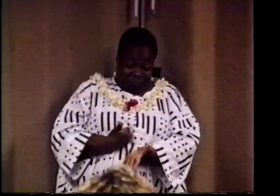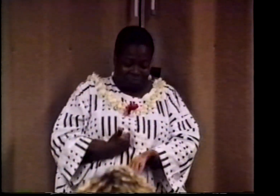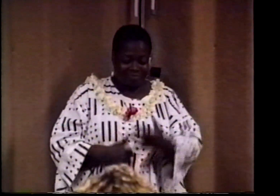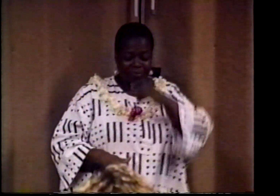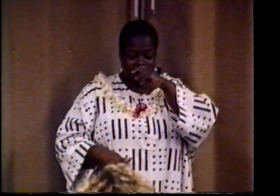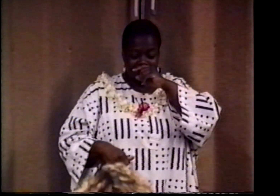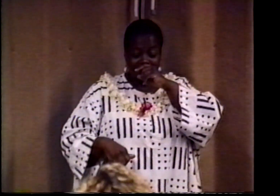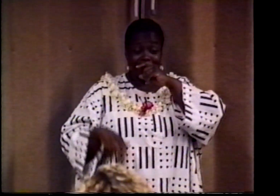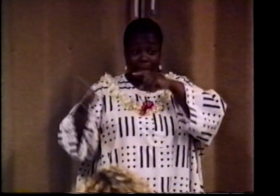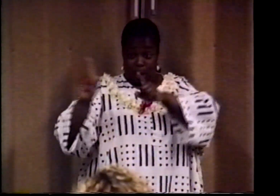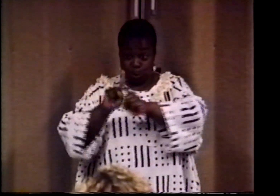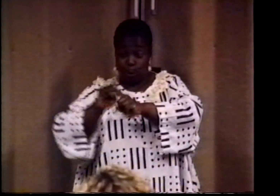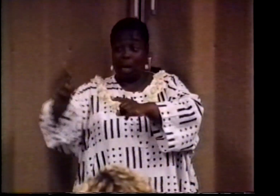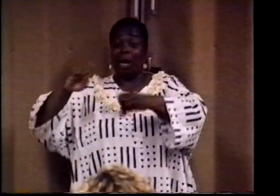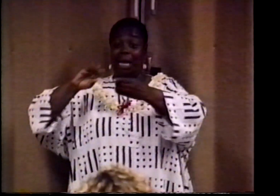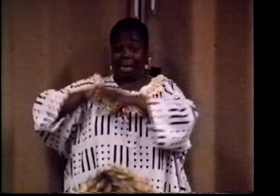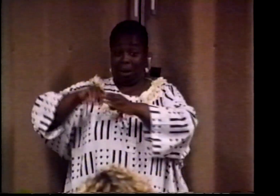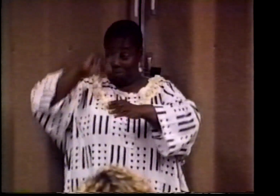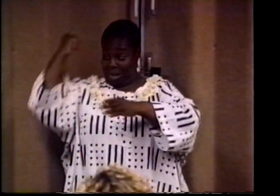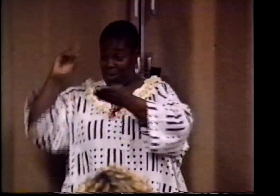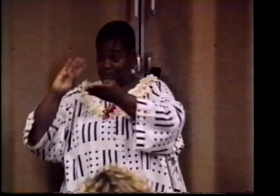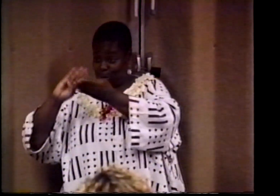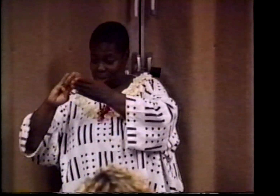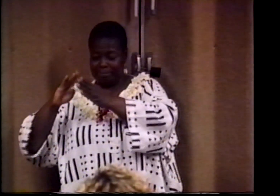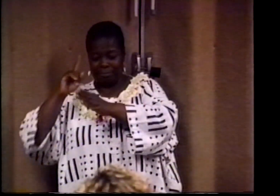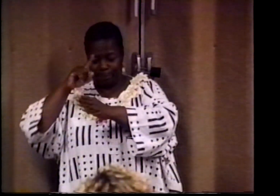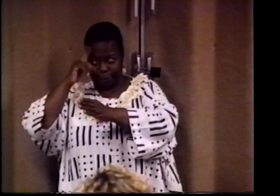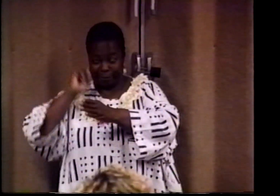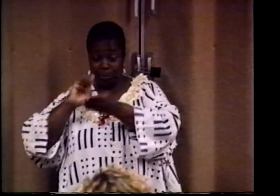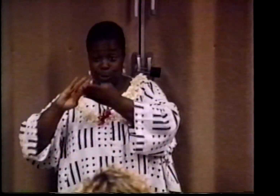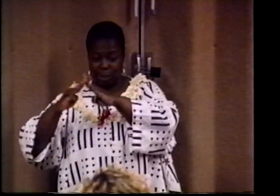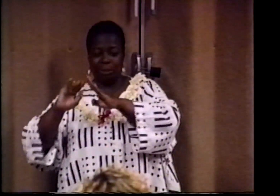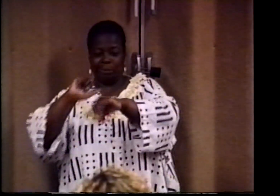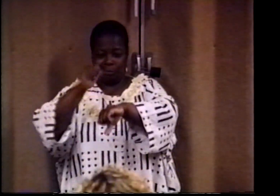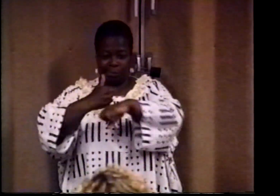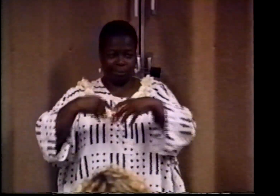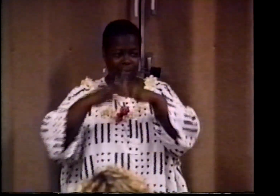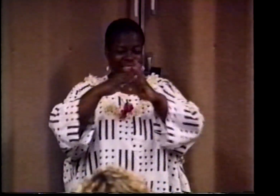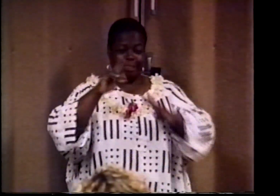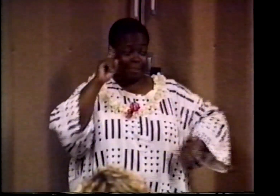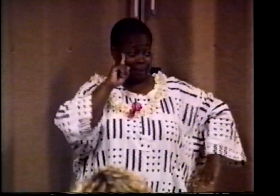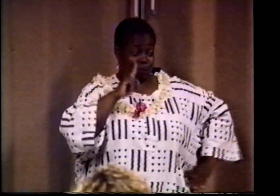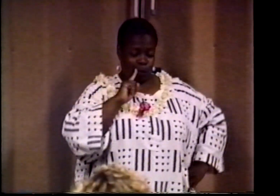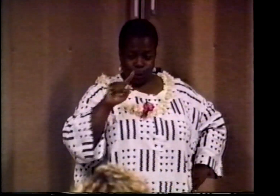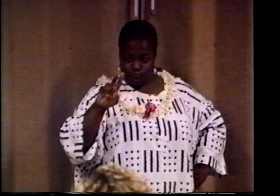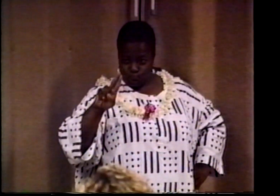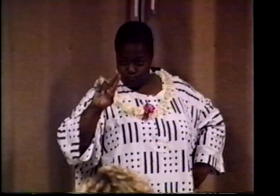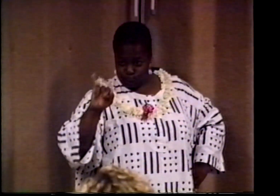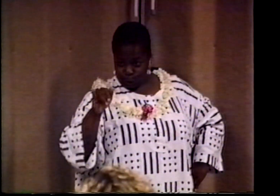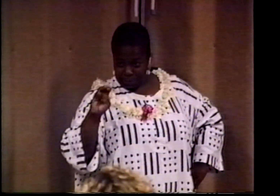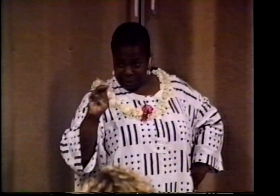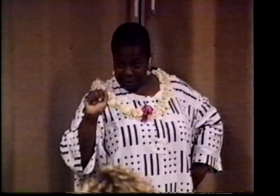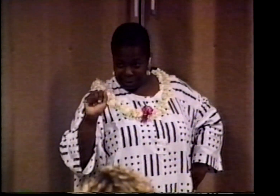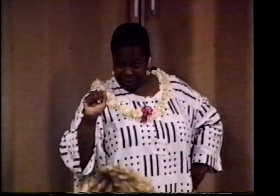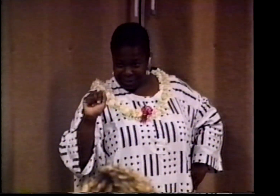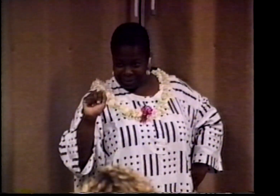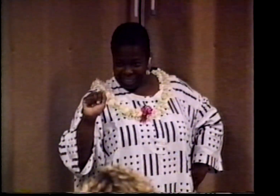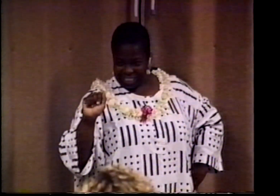Well, I took advantage of the situation and learned from the situation as well.